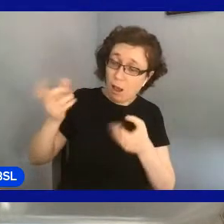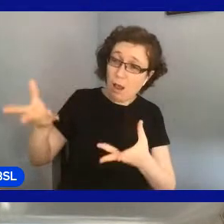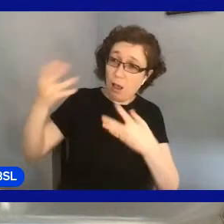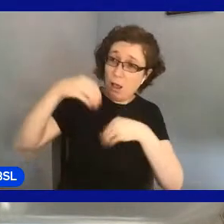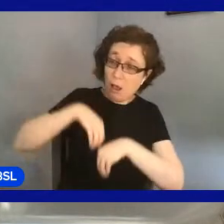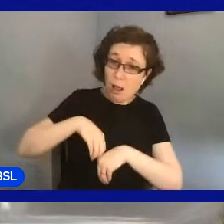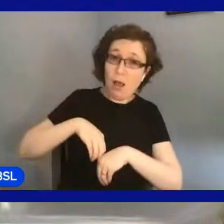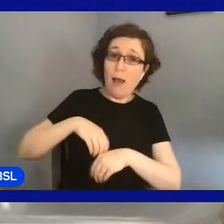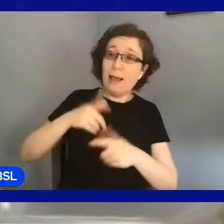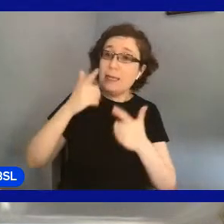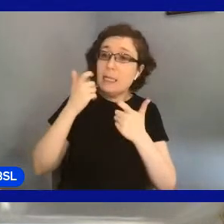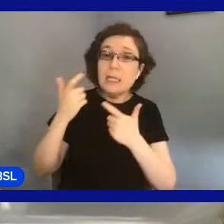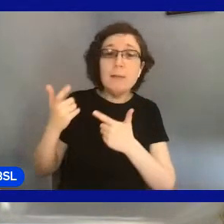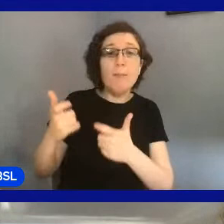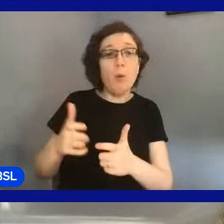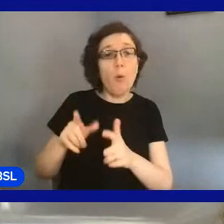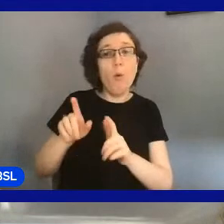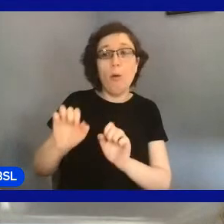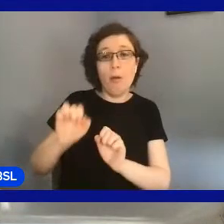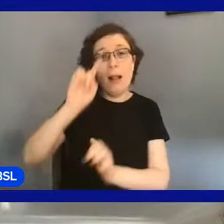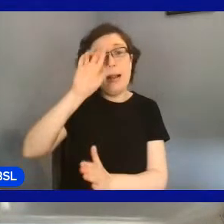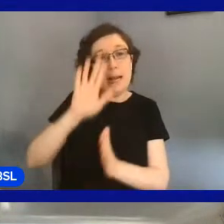understand,